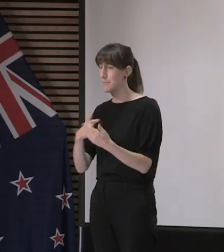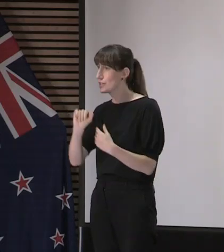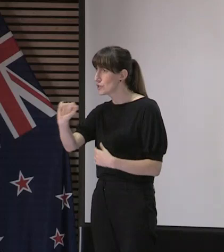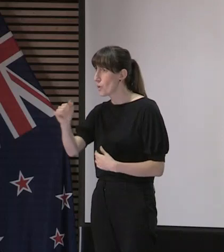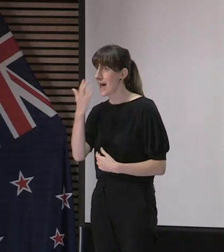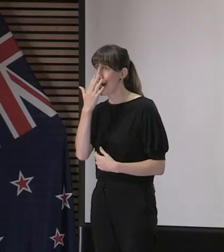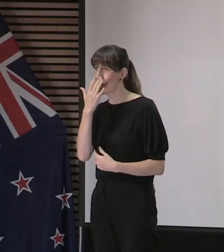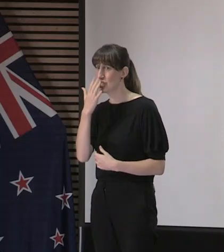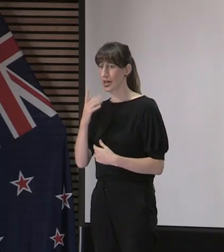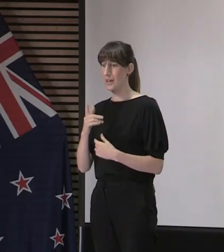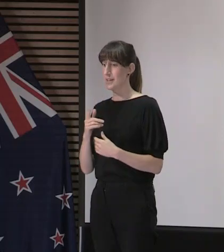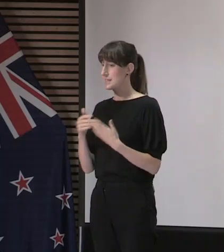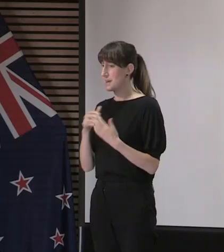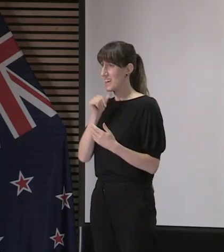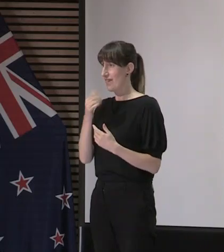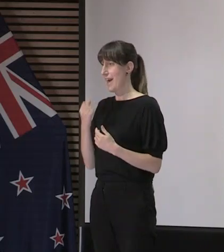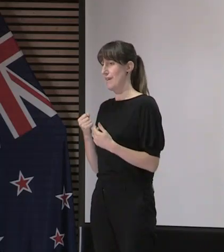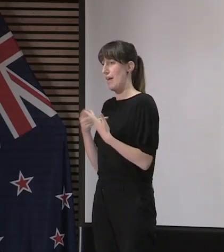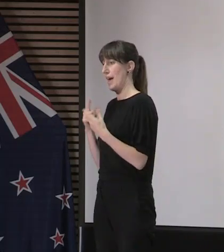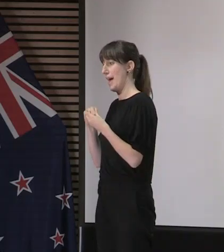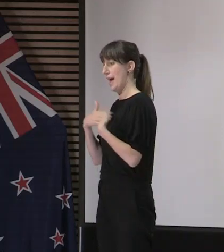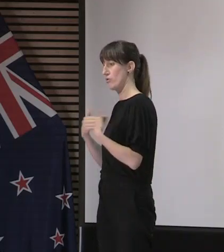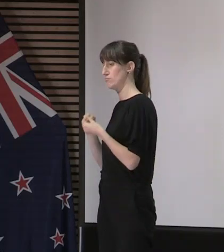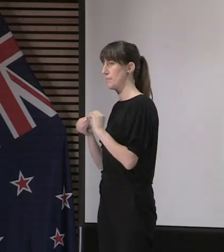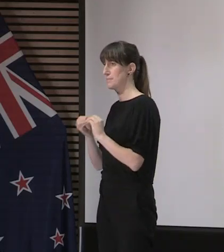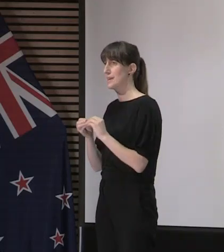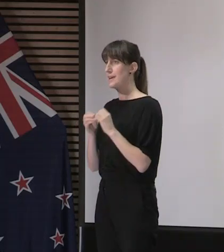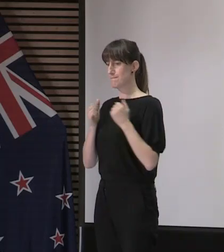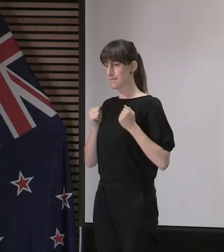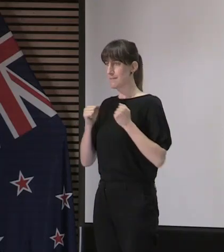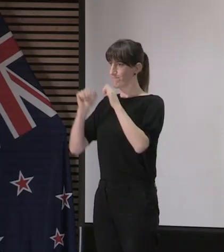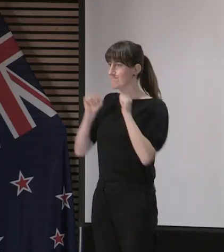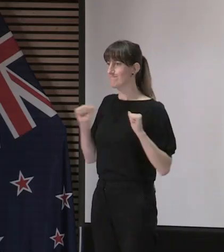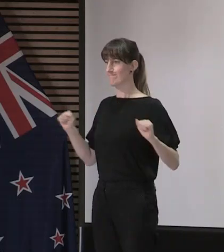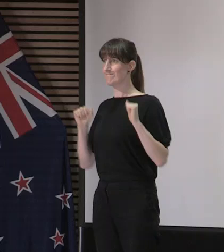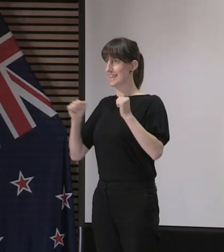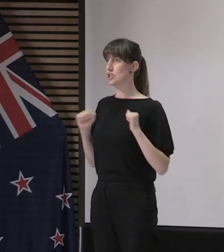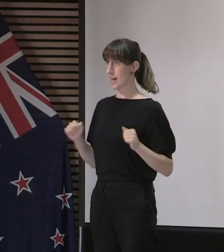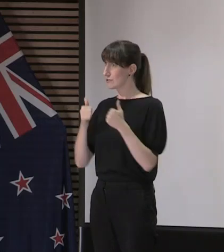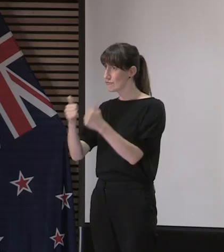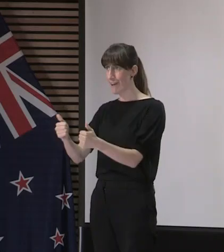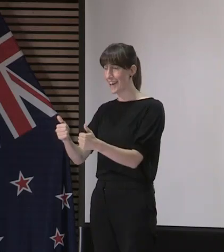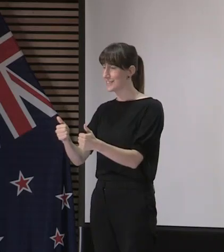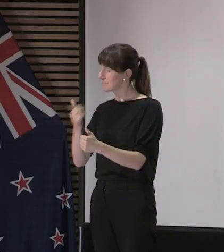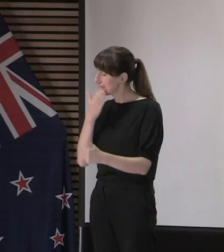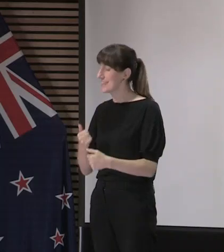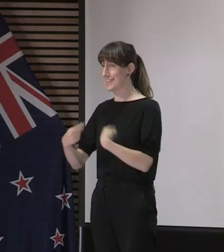that regular physical activity. We know it's beneficial for health even if you... Whatever age you are